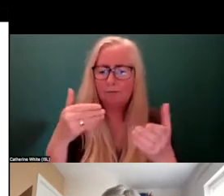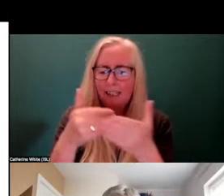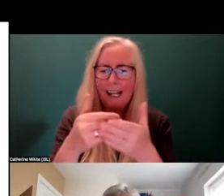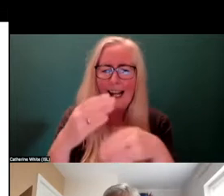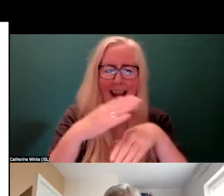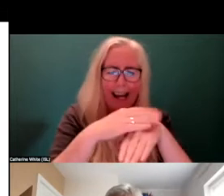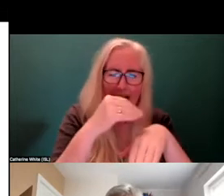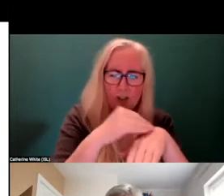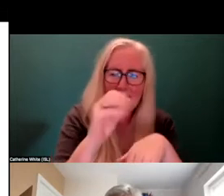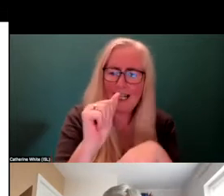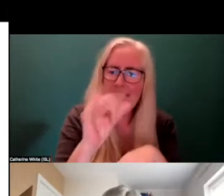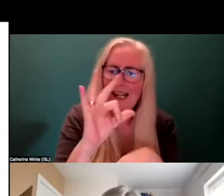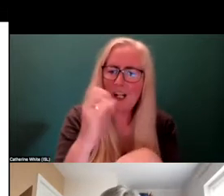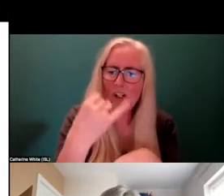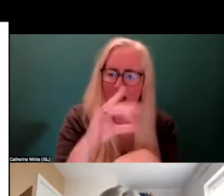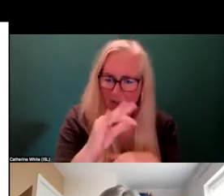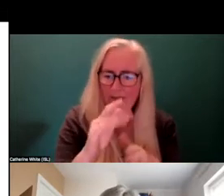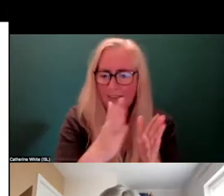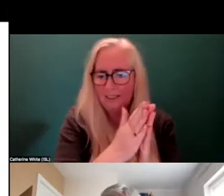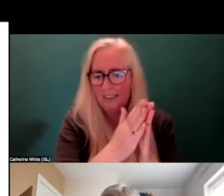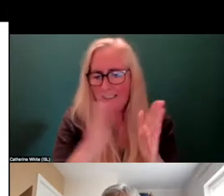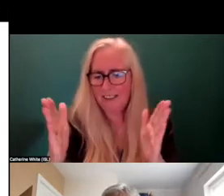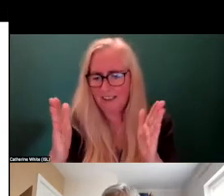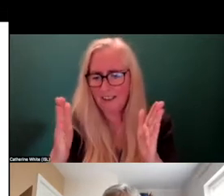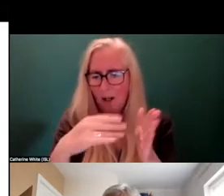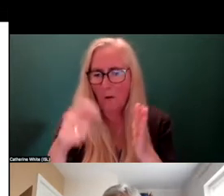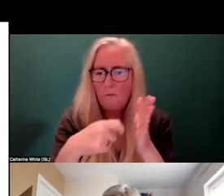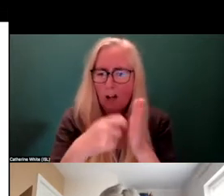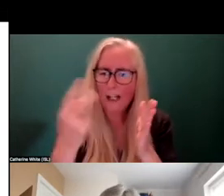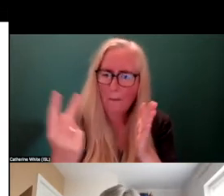doing in the area of ageing in place has tended to span local ecosystems and